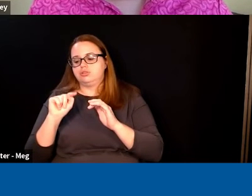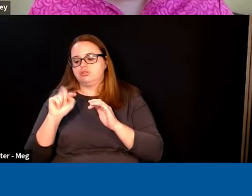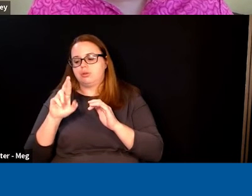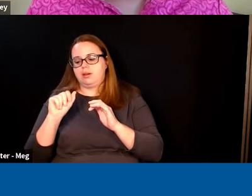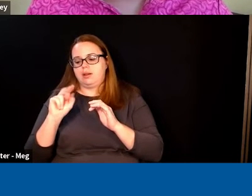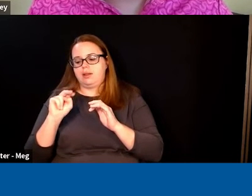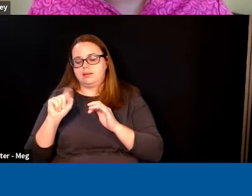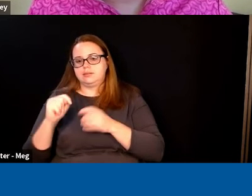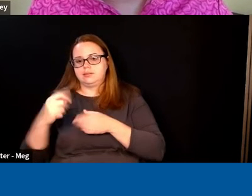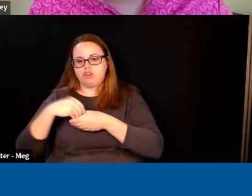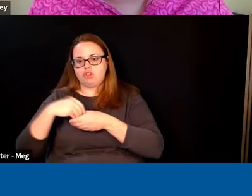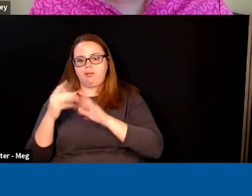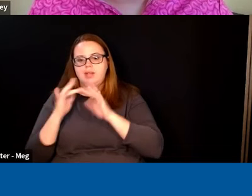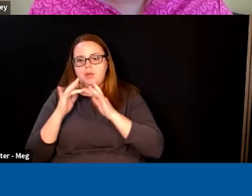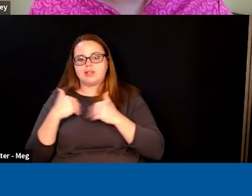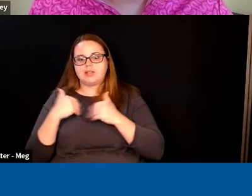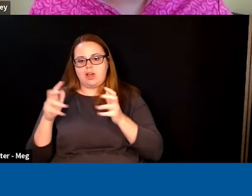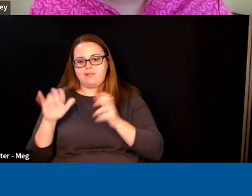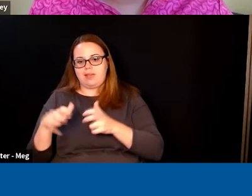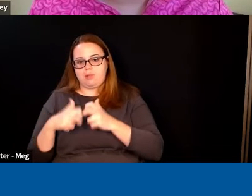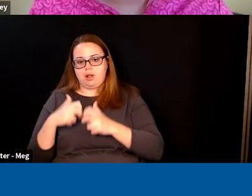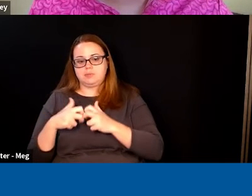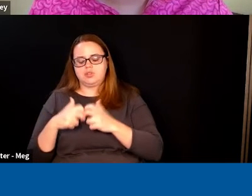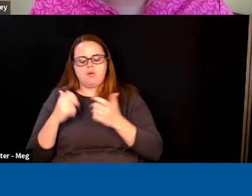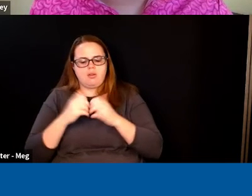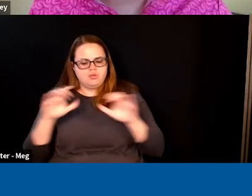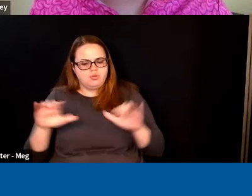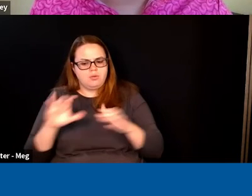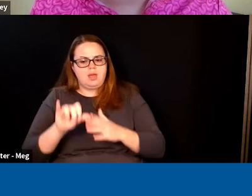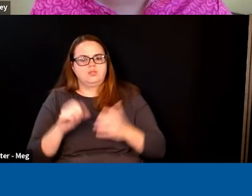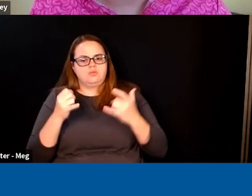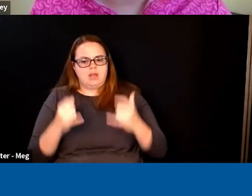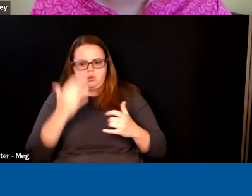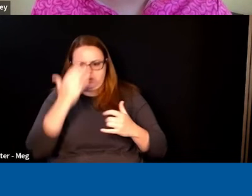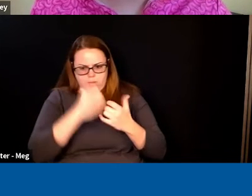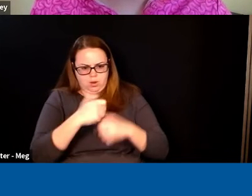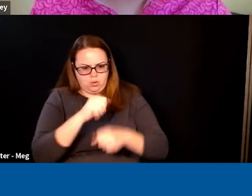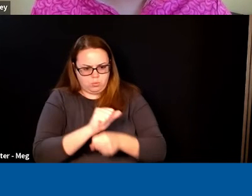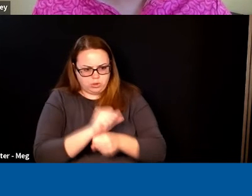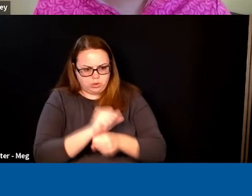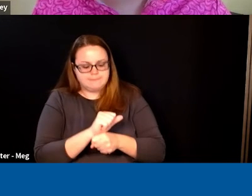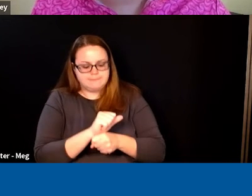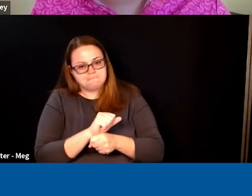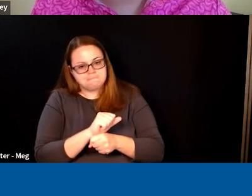So how do you do this? Like, you know, now that you know technically under the hood, how it all works, you test,